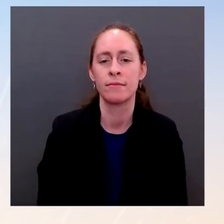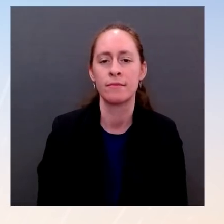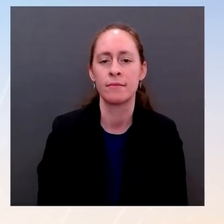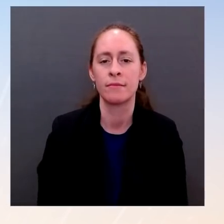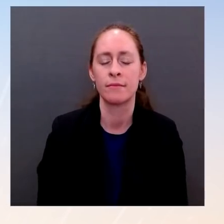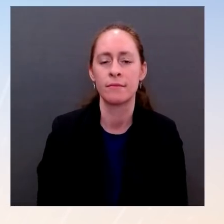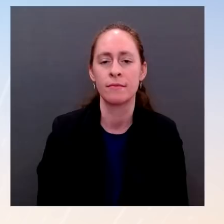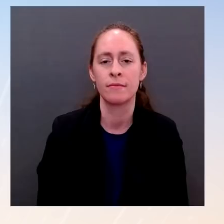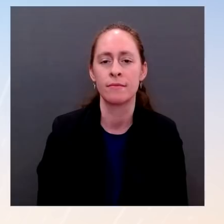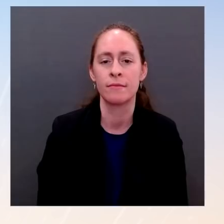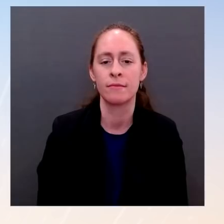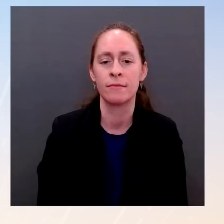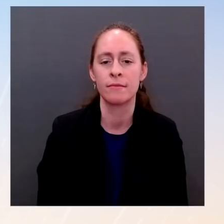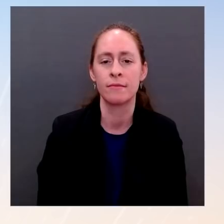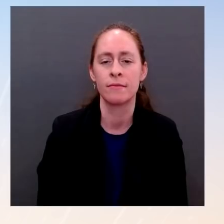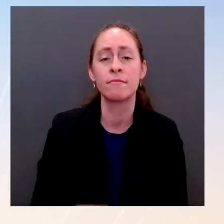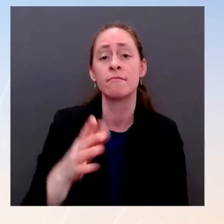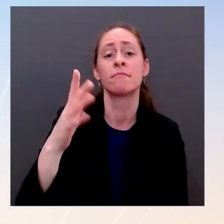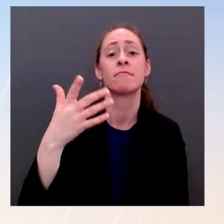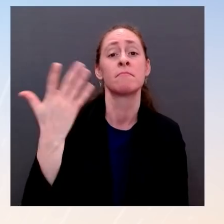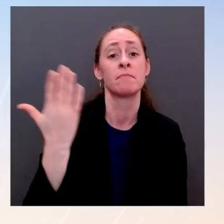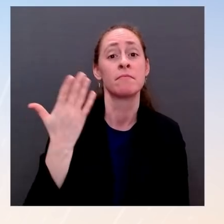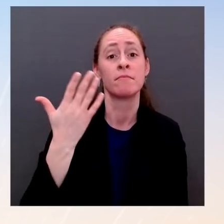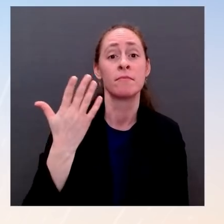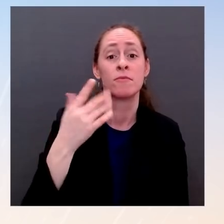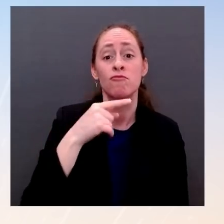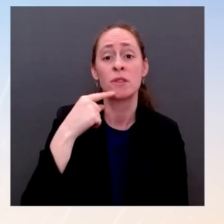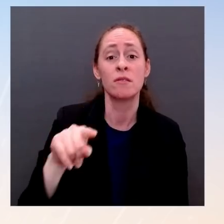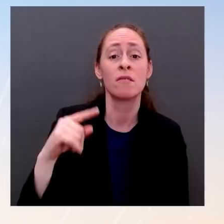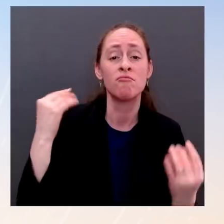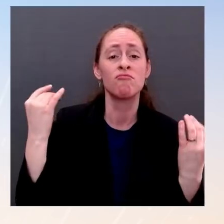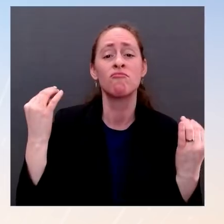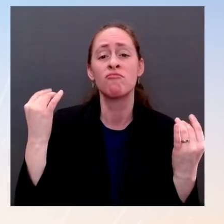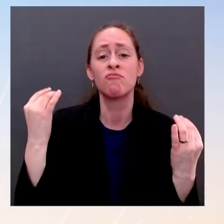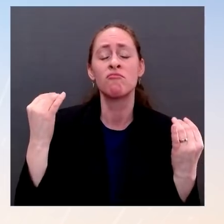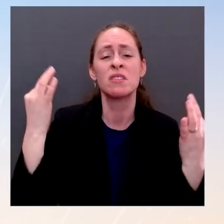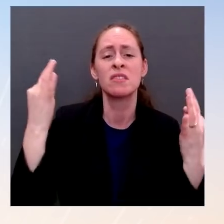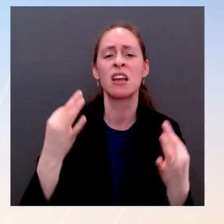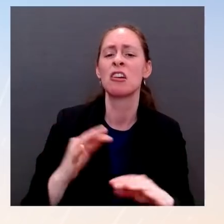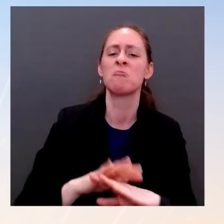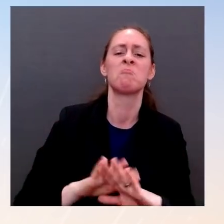We've been taking steps, as I mentioned in my statement, to coordinate with major energy consumers,